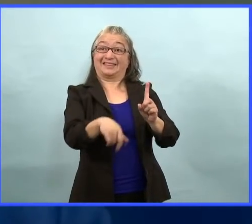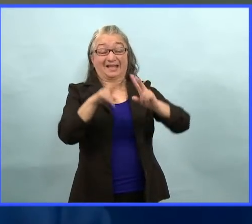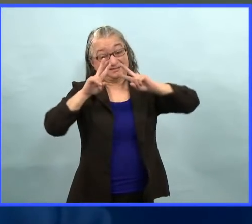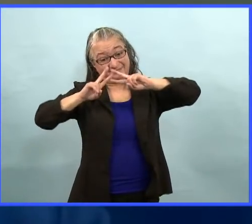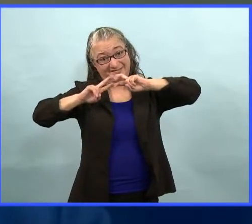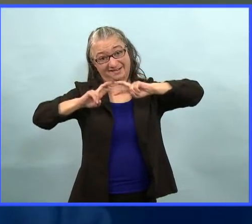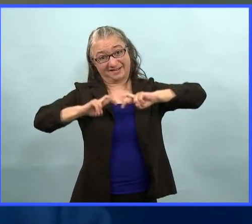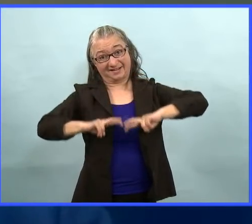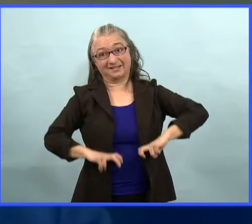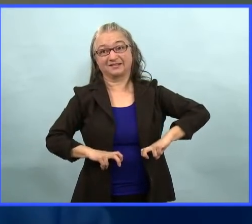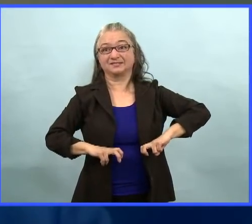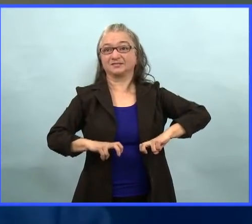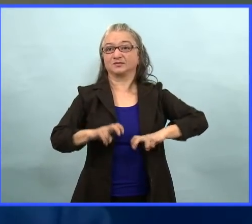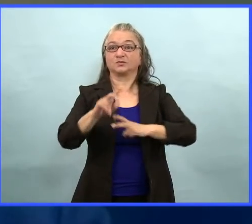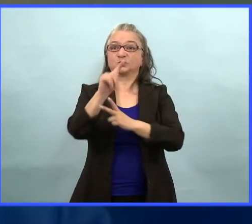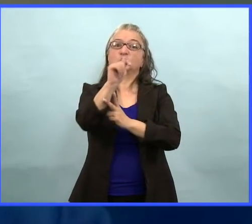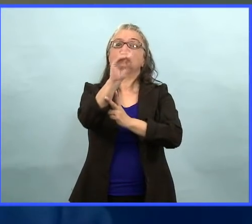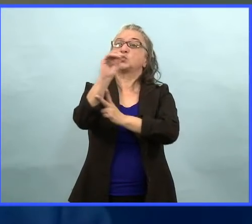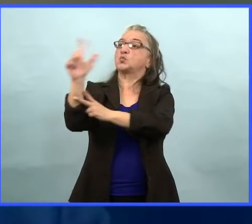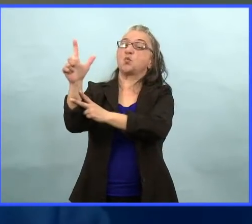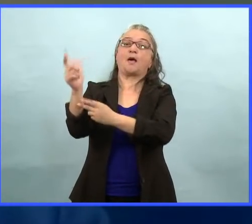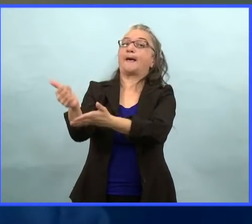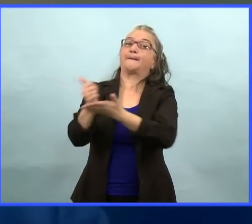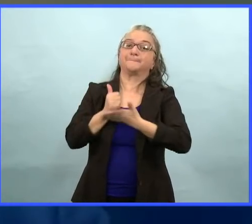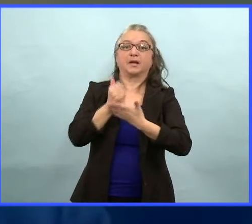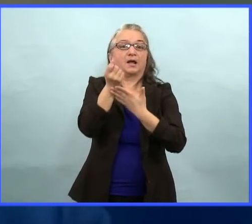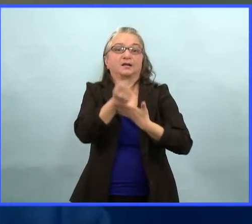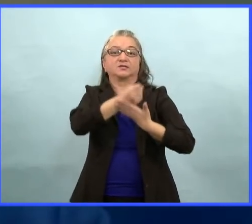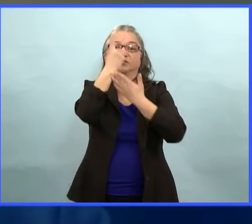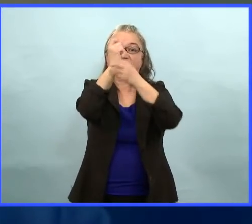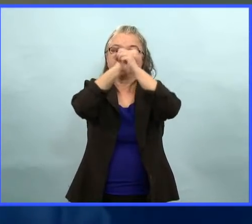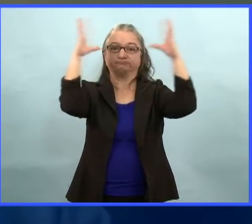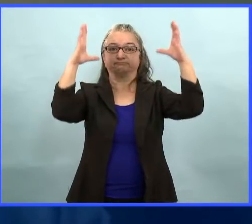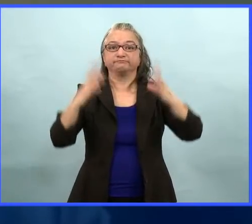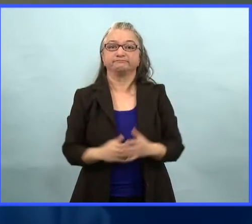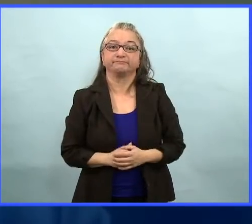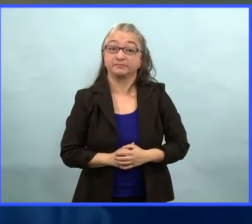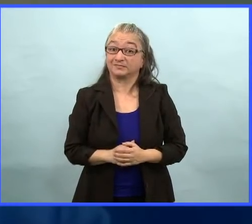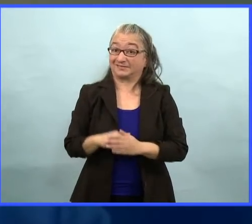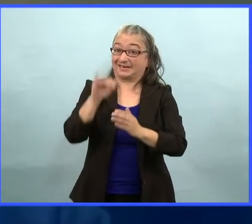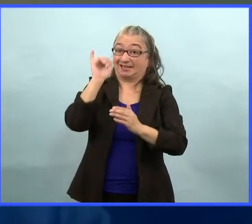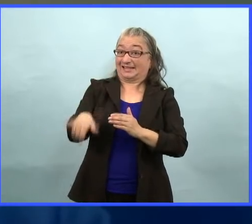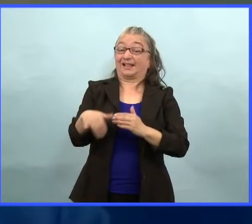of the number of patients the proportions of the patients with covert that are being treated for